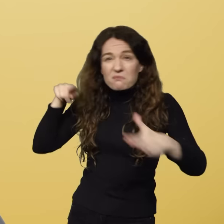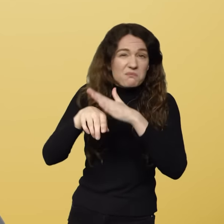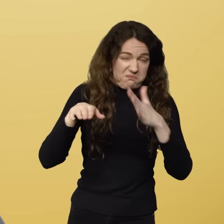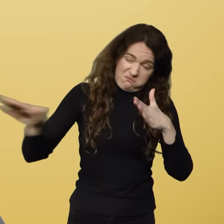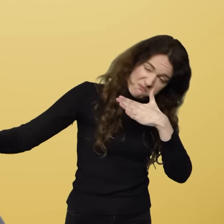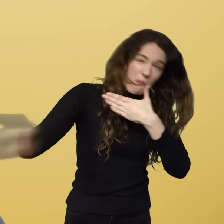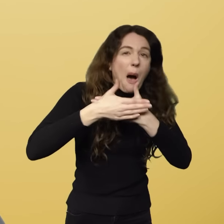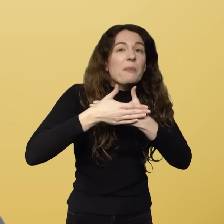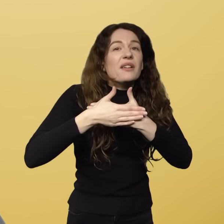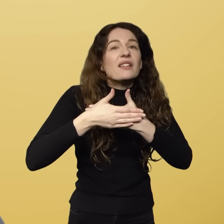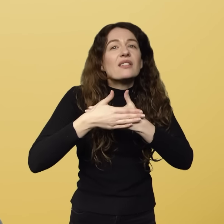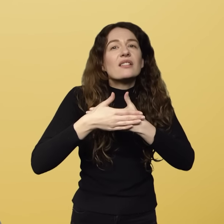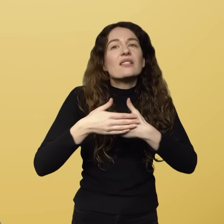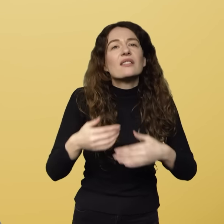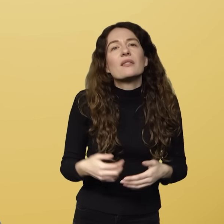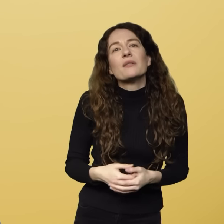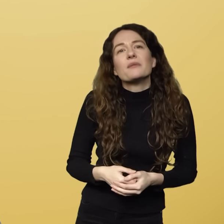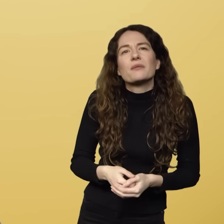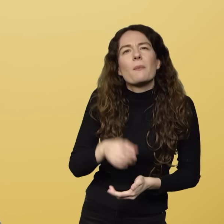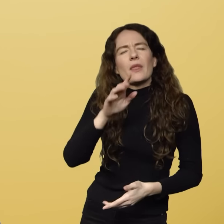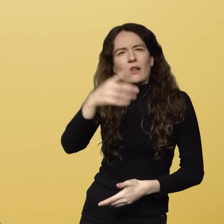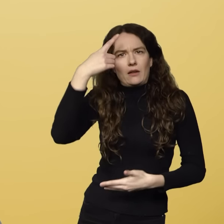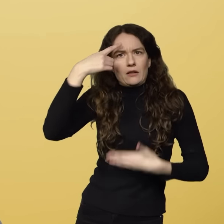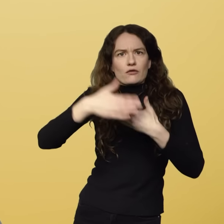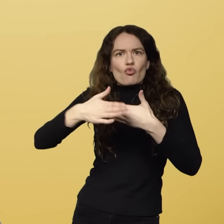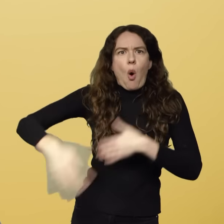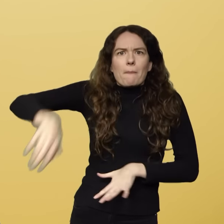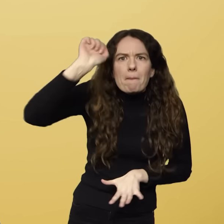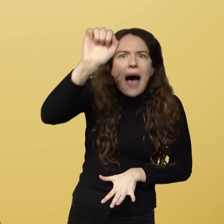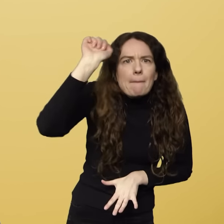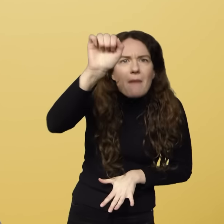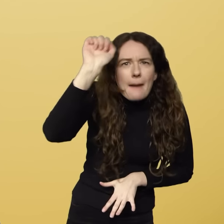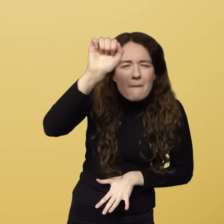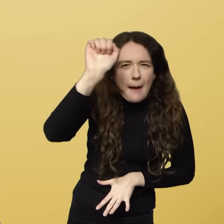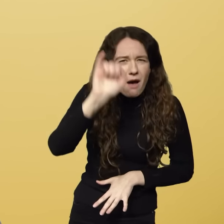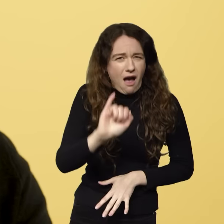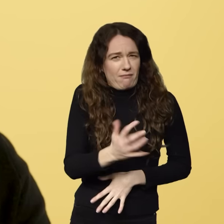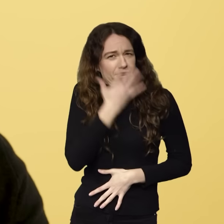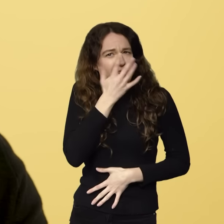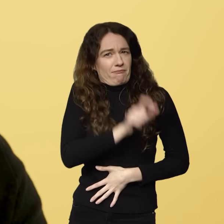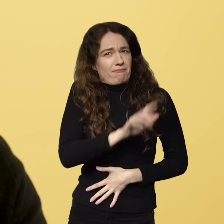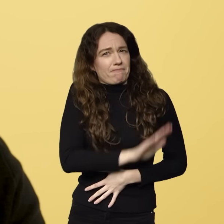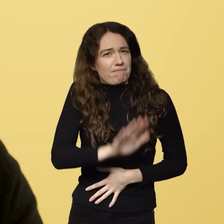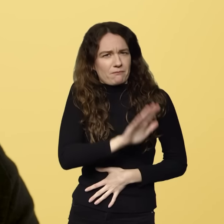Just have a think before you start kicking doors and banging on the door and embarrassing the poor person that’s in there. that there could be something wrong.